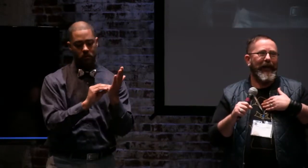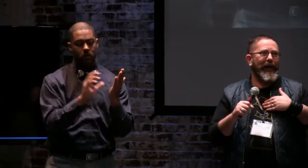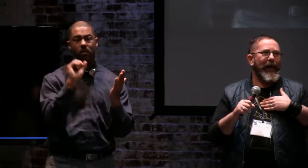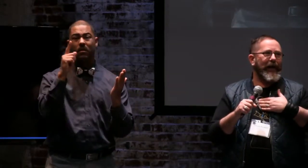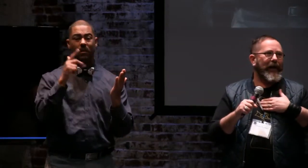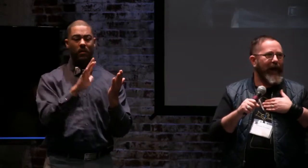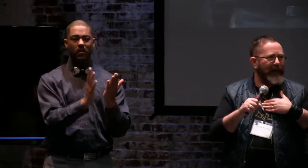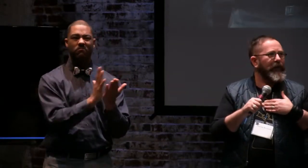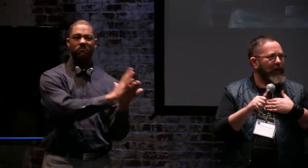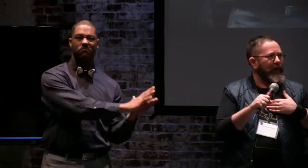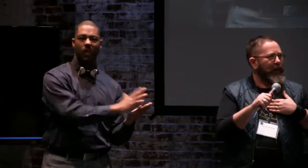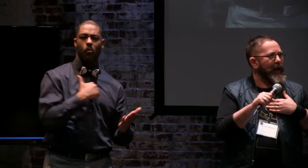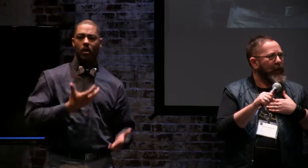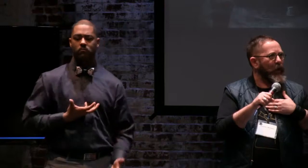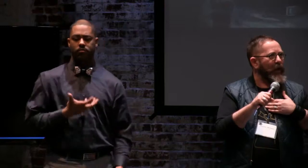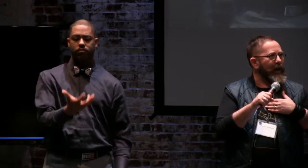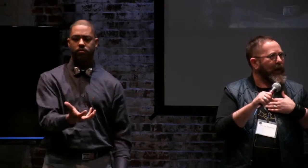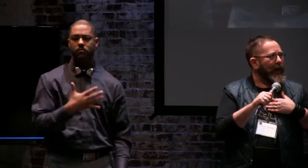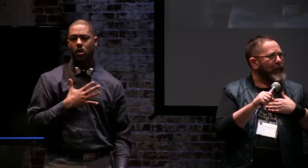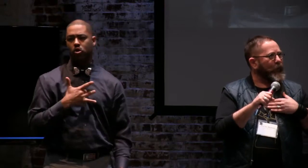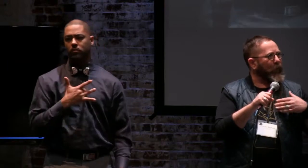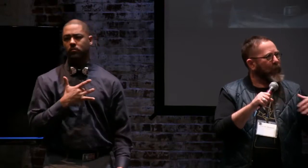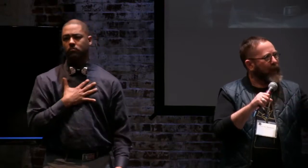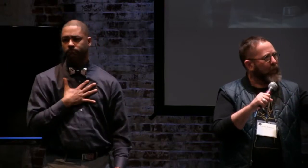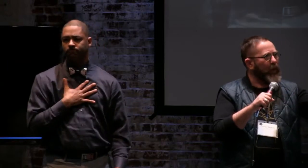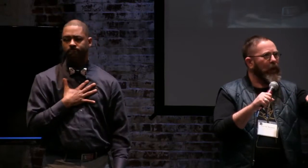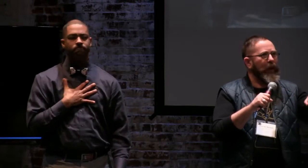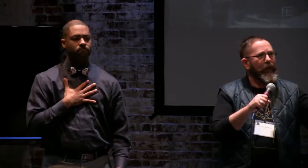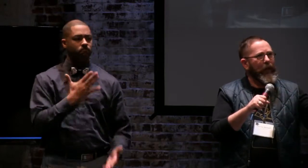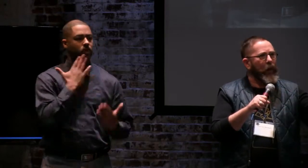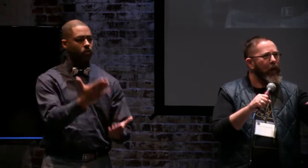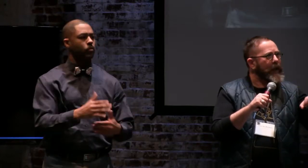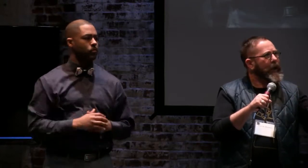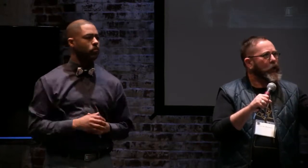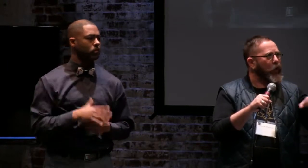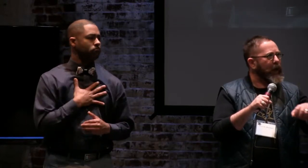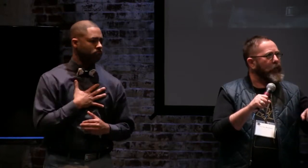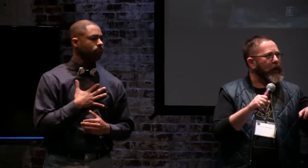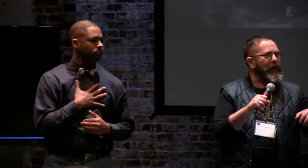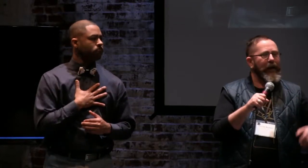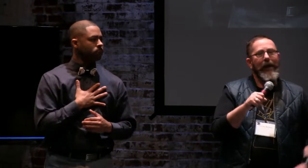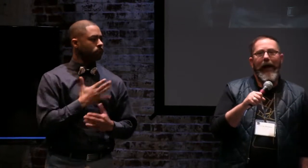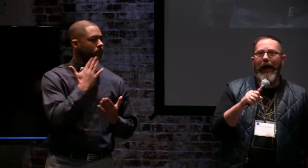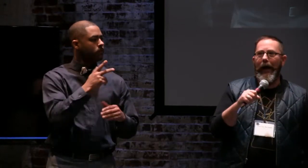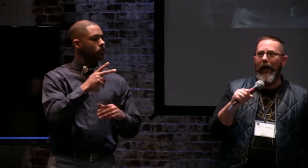and again to thank you. For people in the New England region,